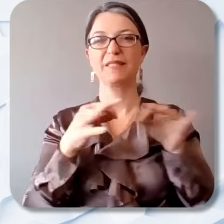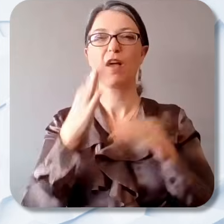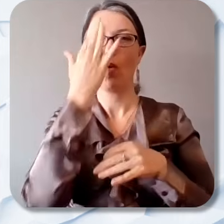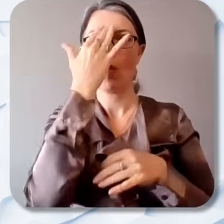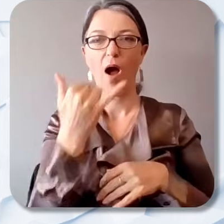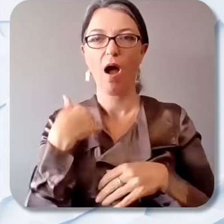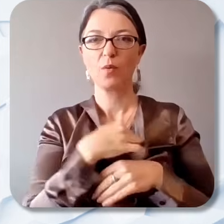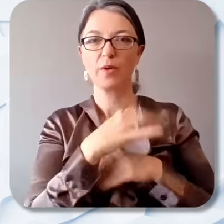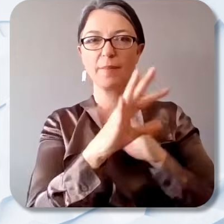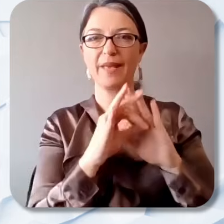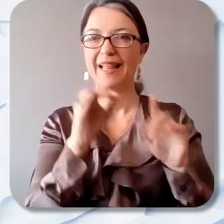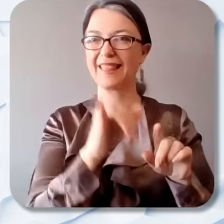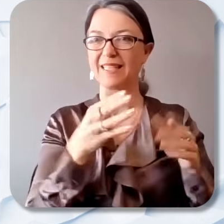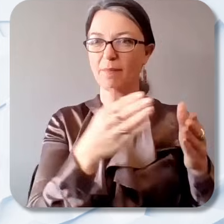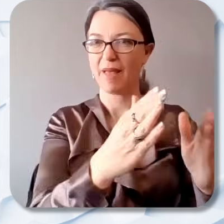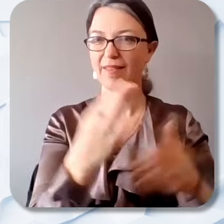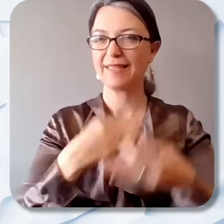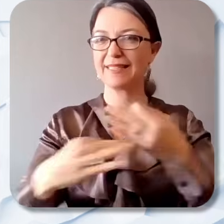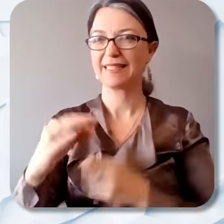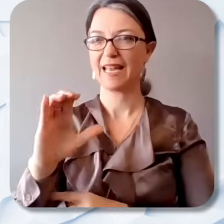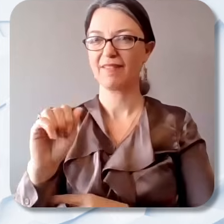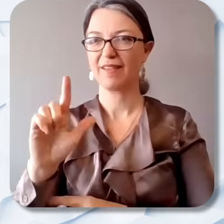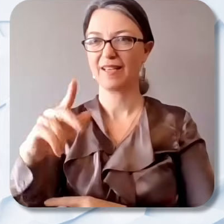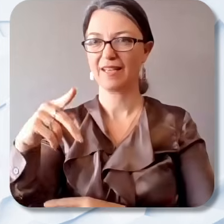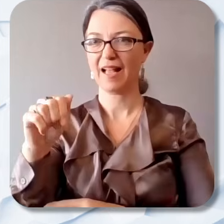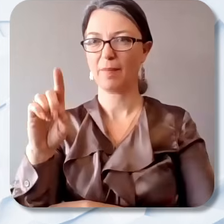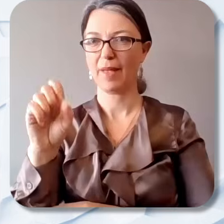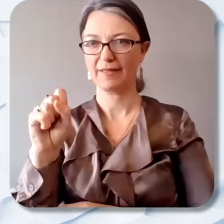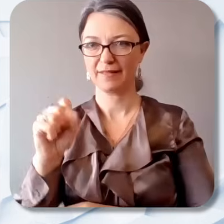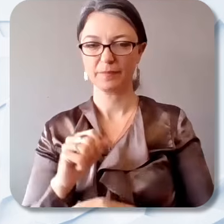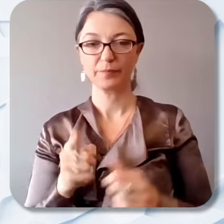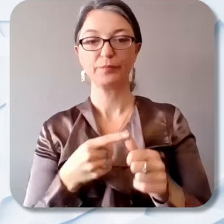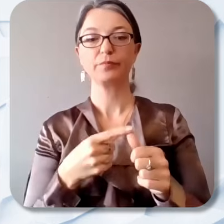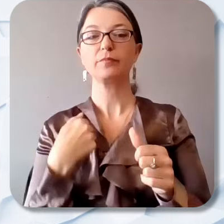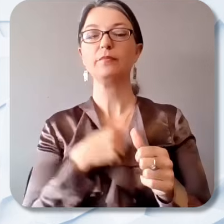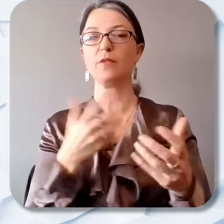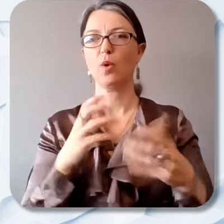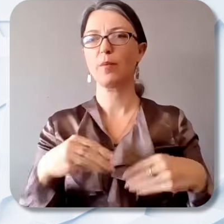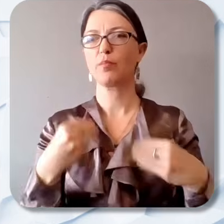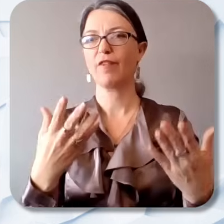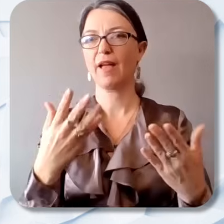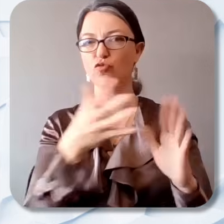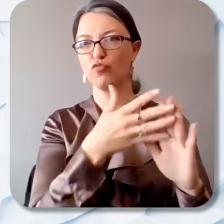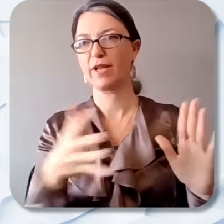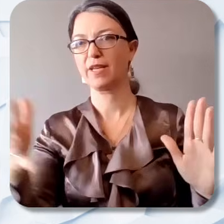say in CALPADs, because one of the things we wanted to do is give folks ranges because we understand that things happen.